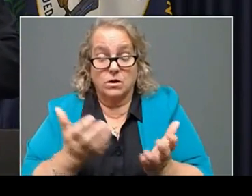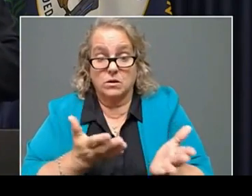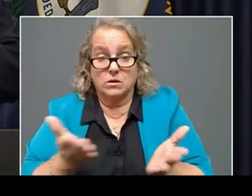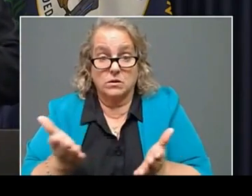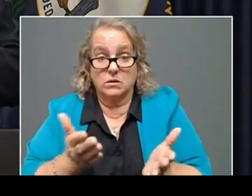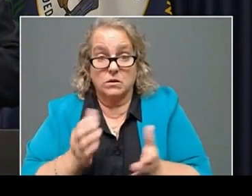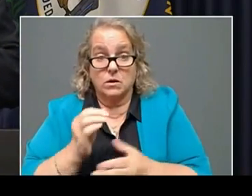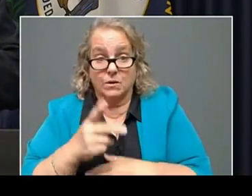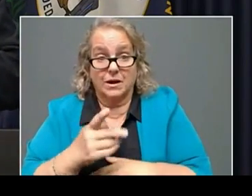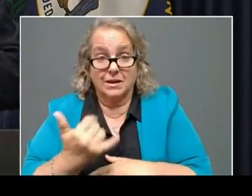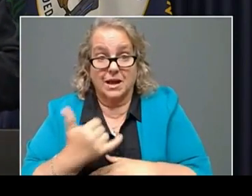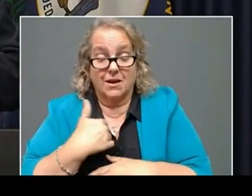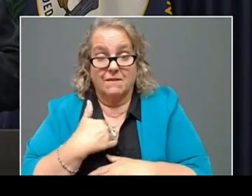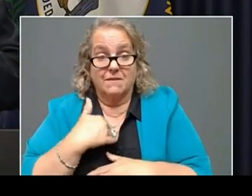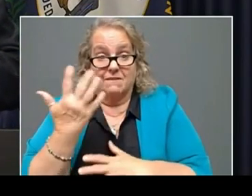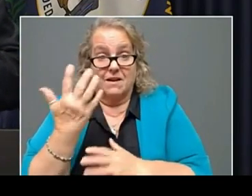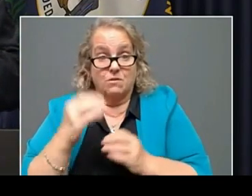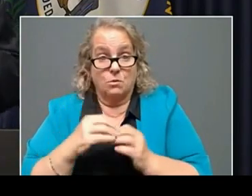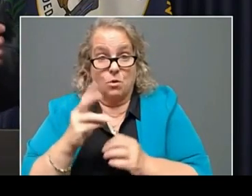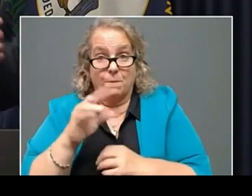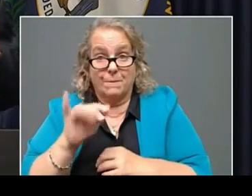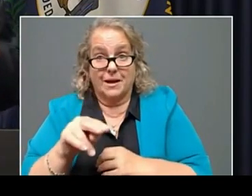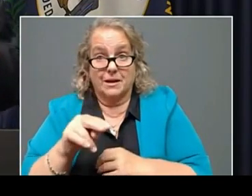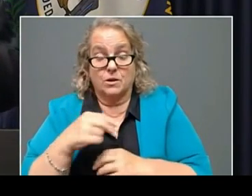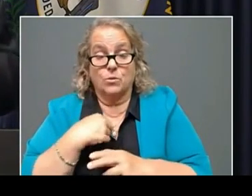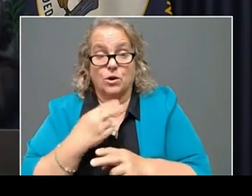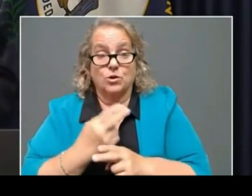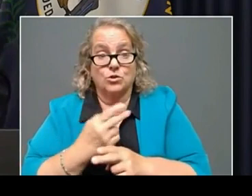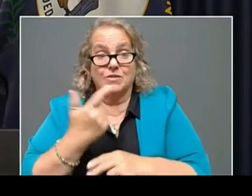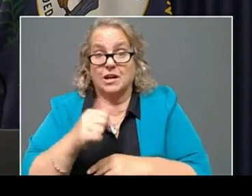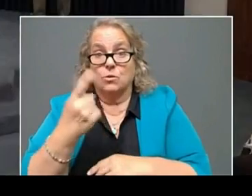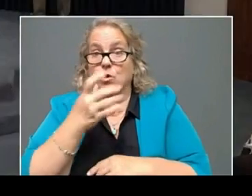got five more minutes and we use them for anybody who has a follow up Karen